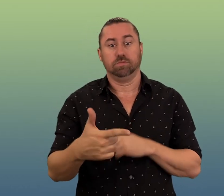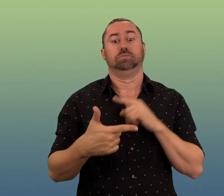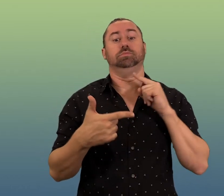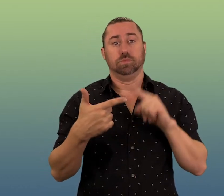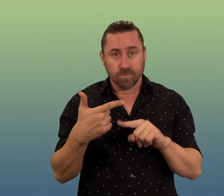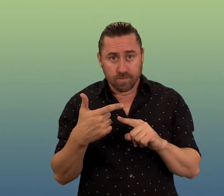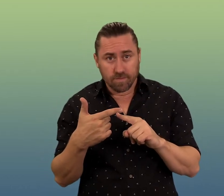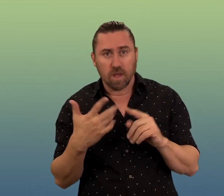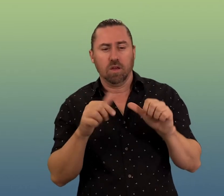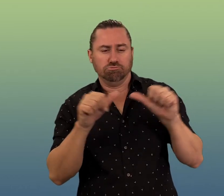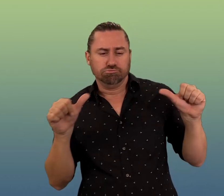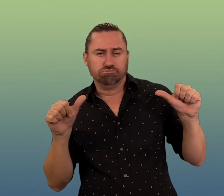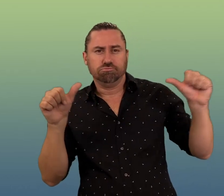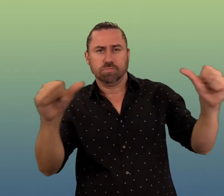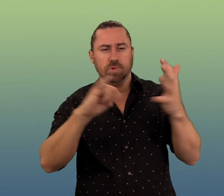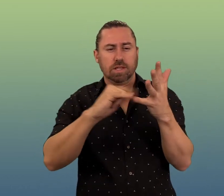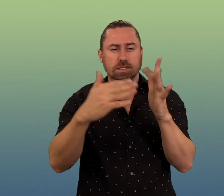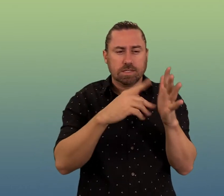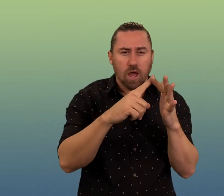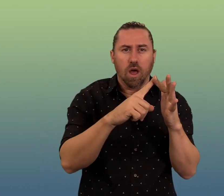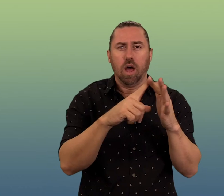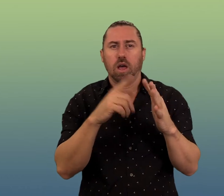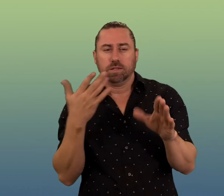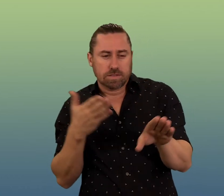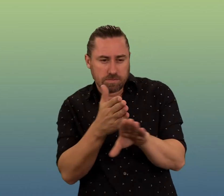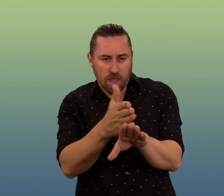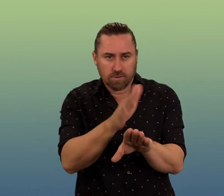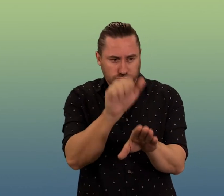Principle seven, size and space for approach and use.